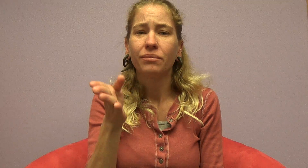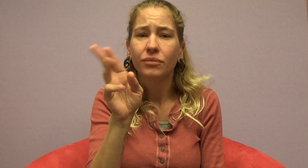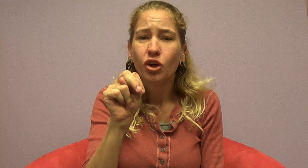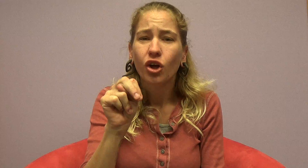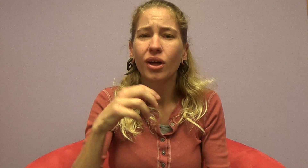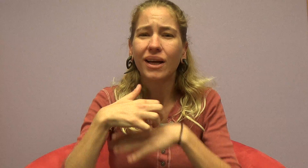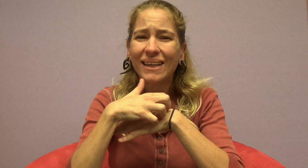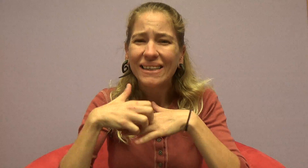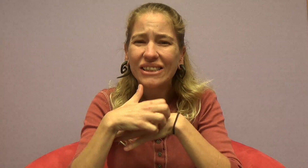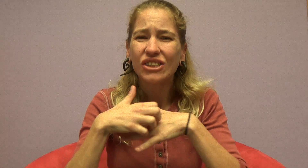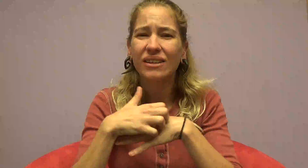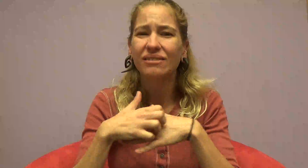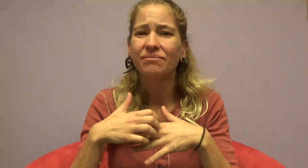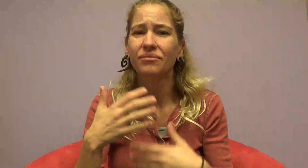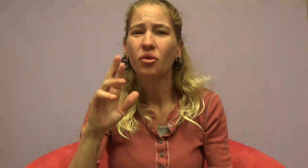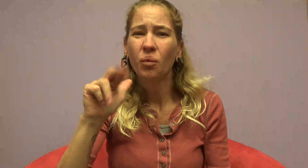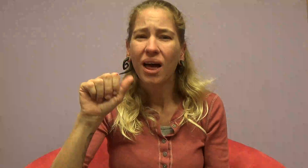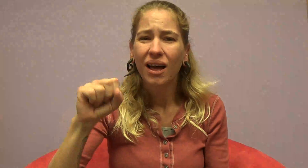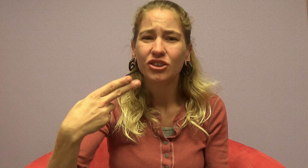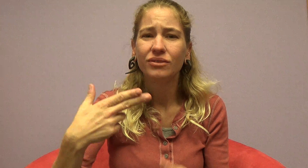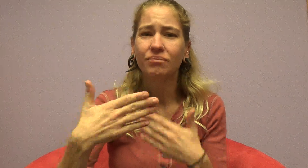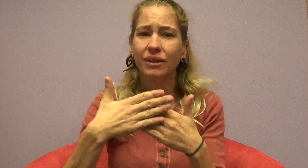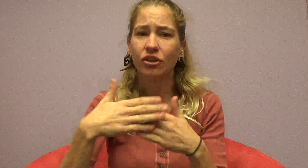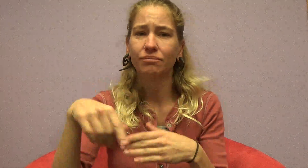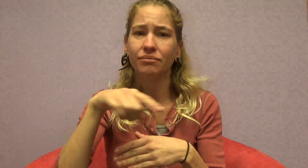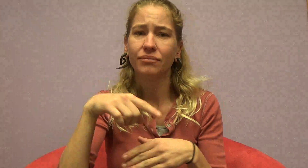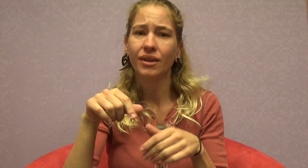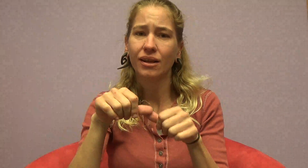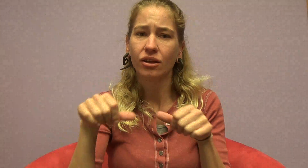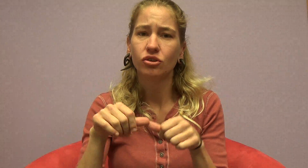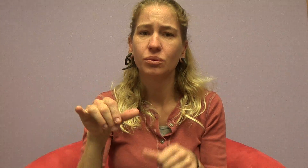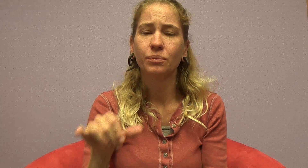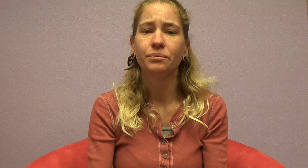burning, itching, or rash near those areas;